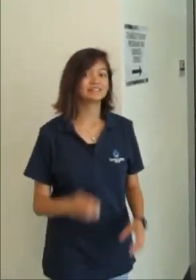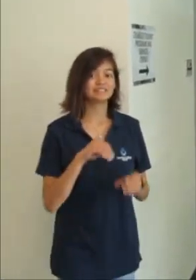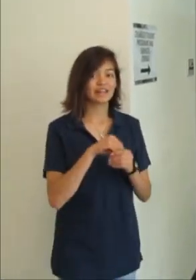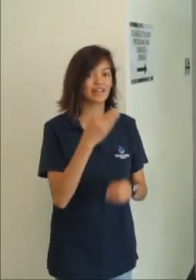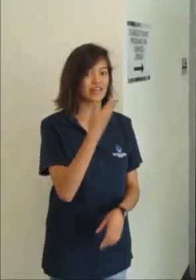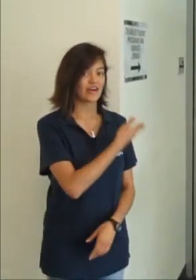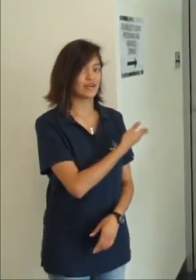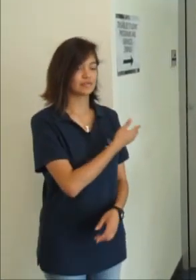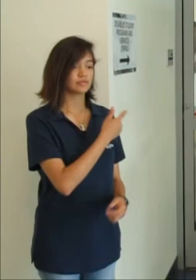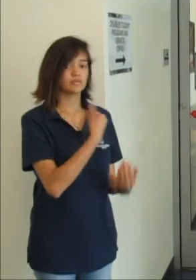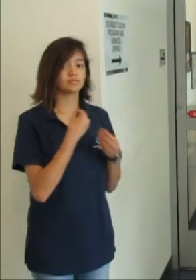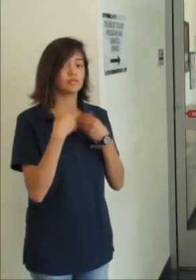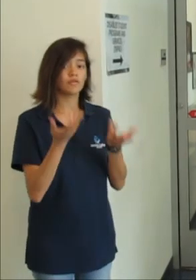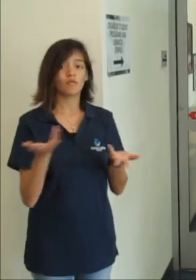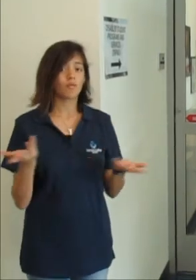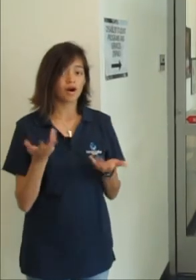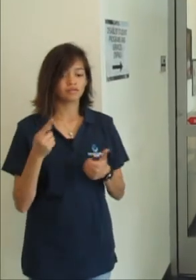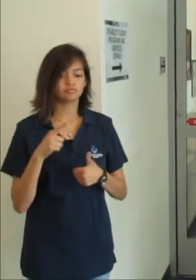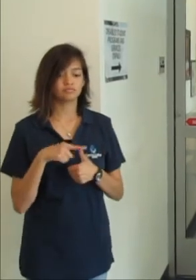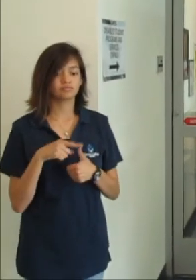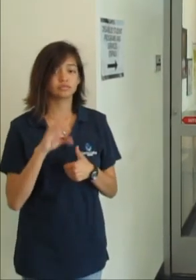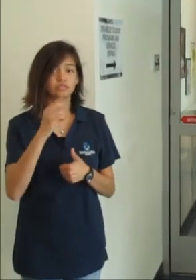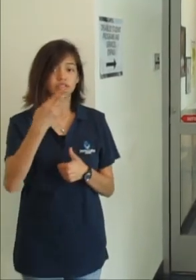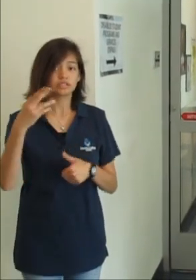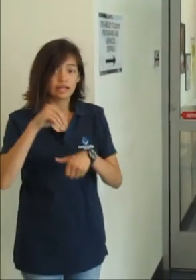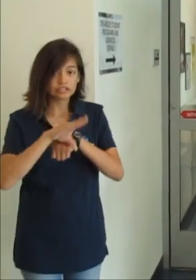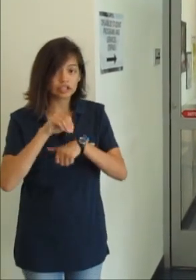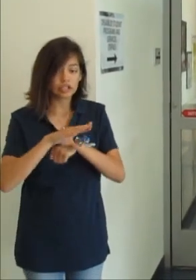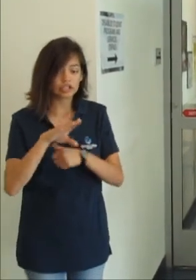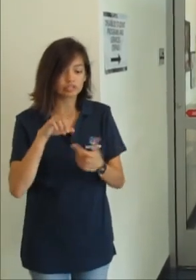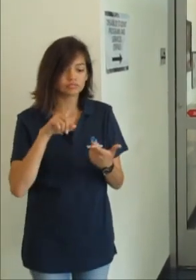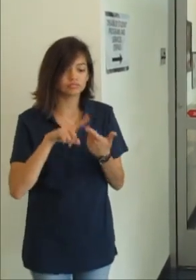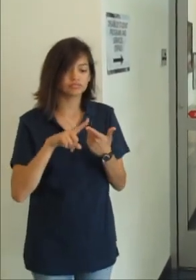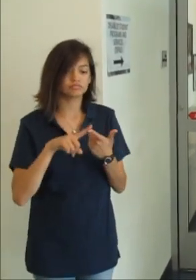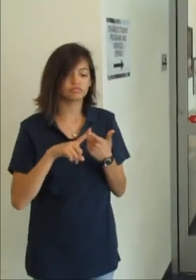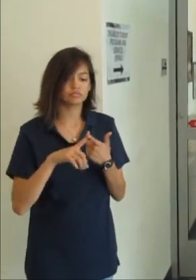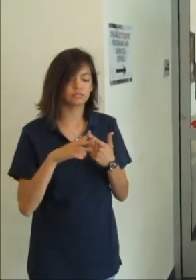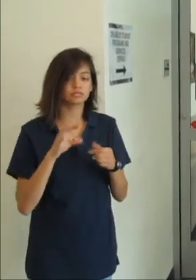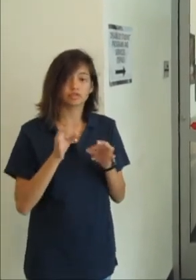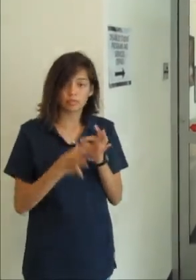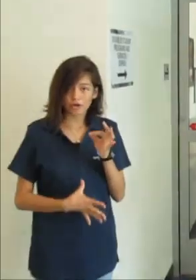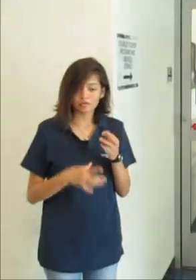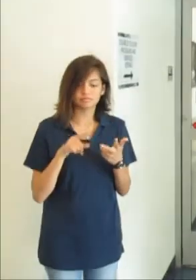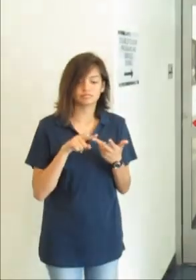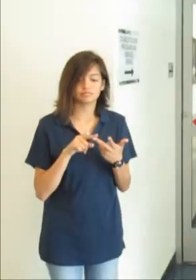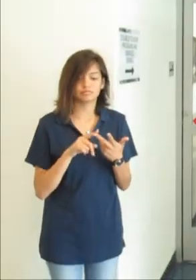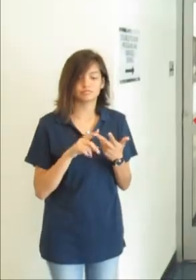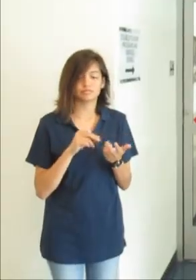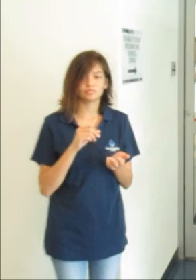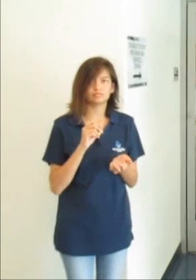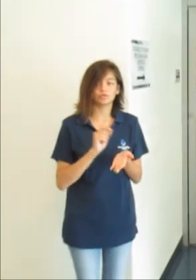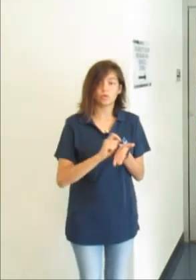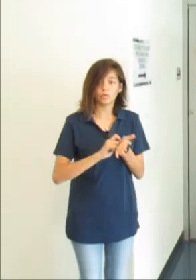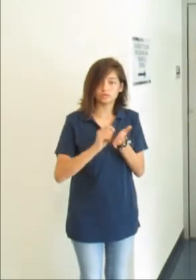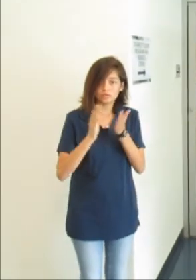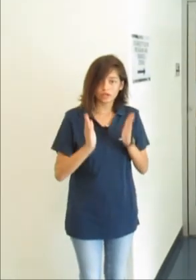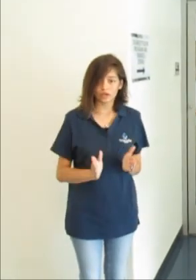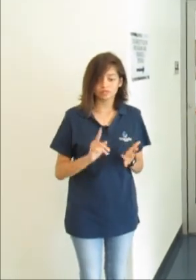It's in there, and provides services such as: see your DHH counselor, request an interpreter, (and also real-time captioner) notetaker,